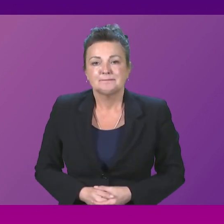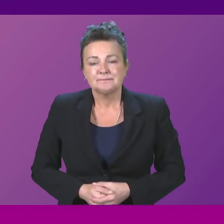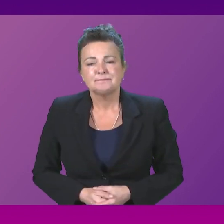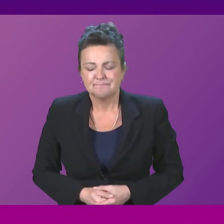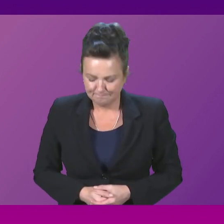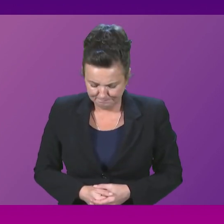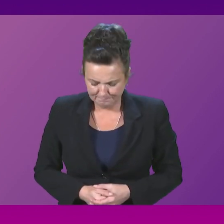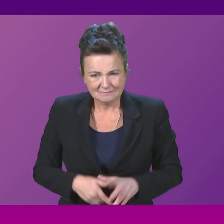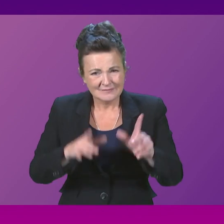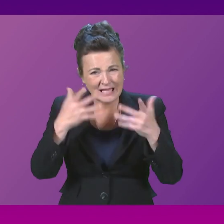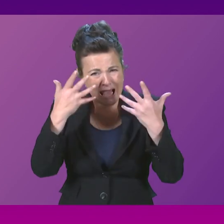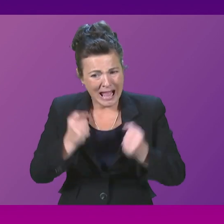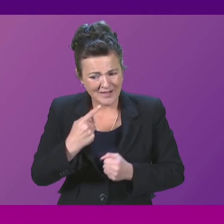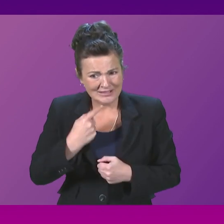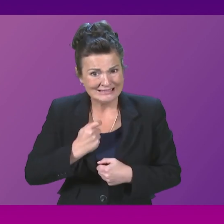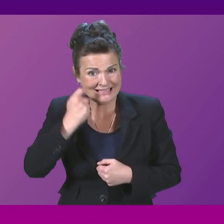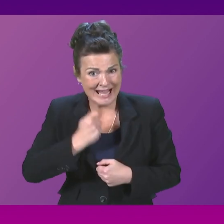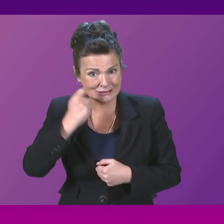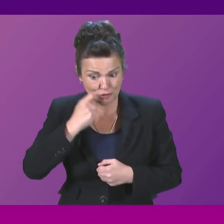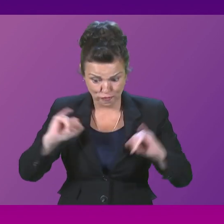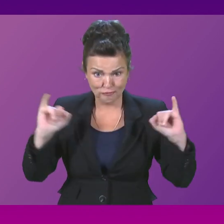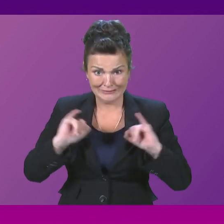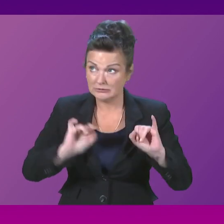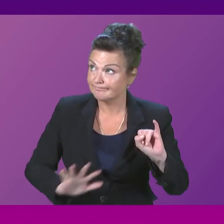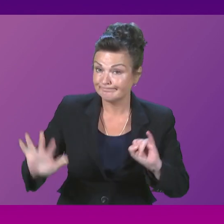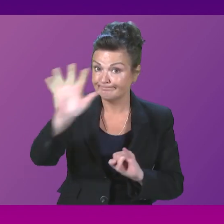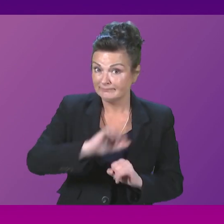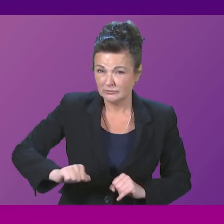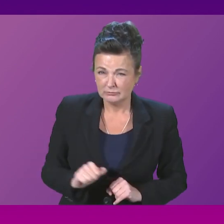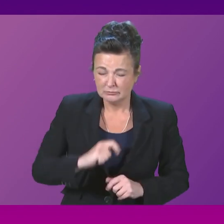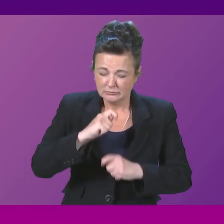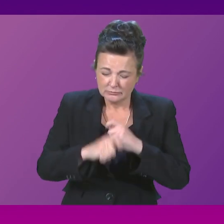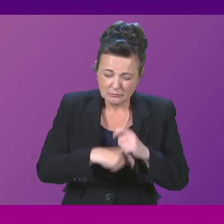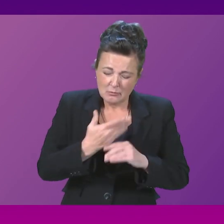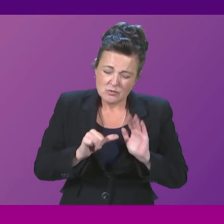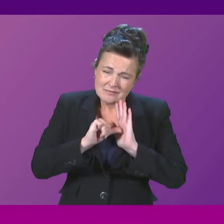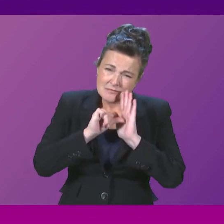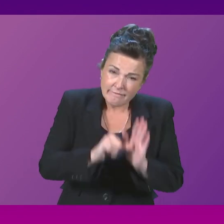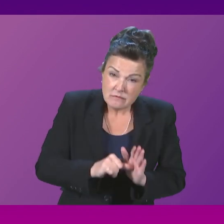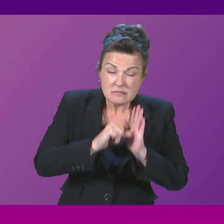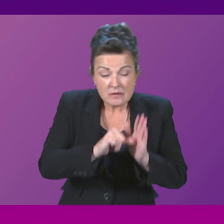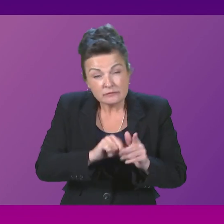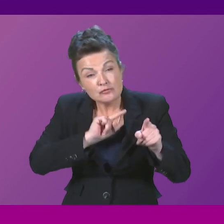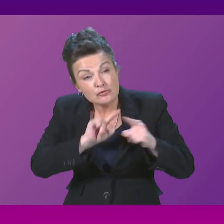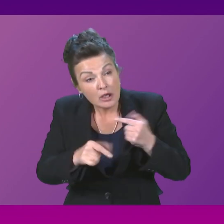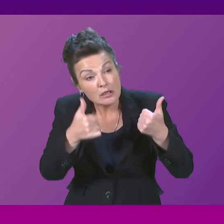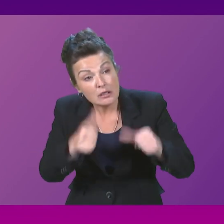There is a dentistry crisis in Scotland. It has been getting harder and harder to see a national health service dentist, even for